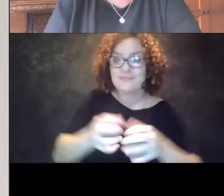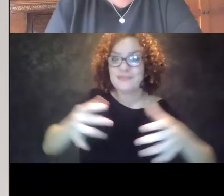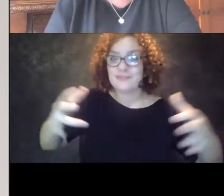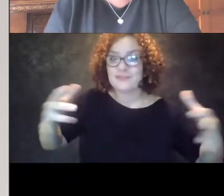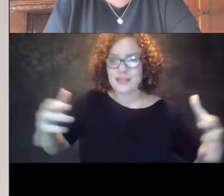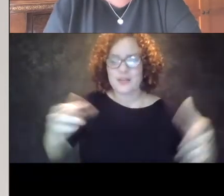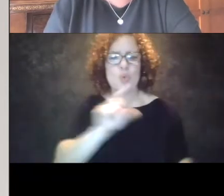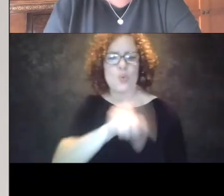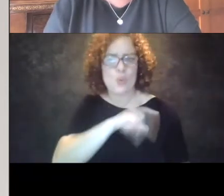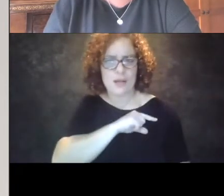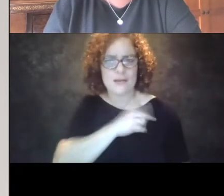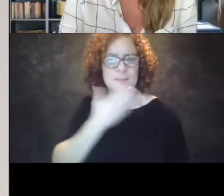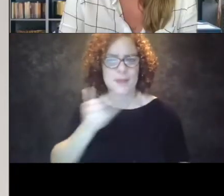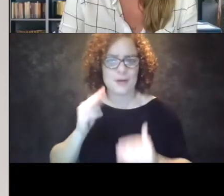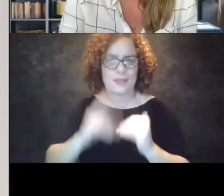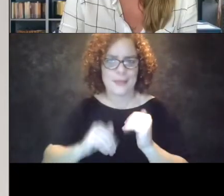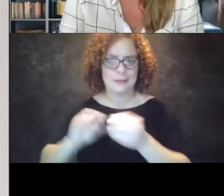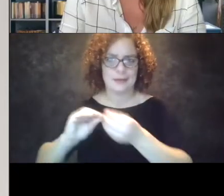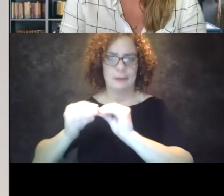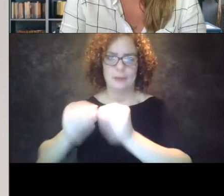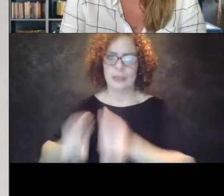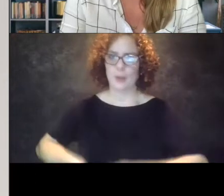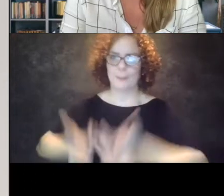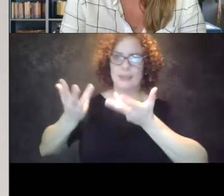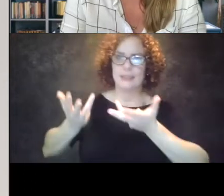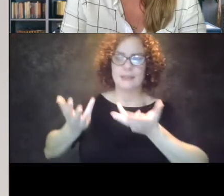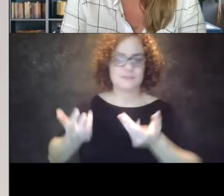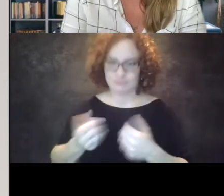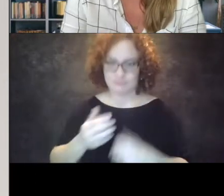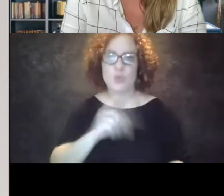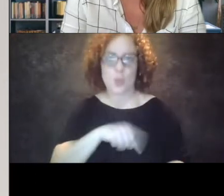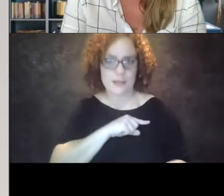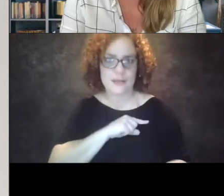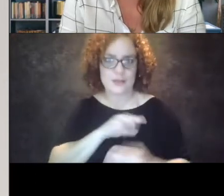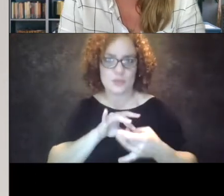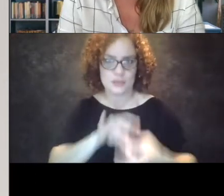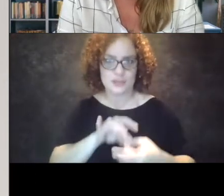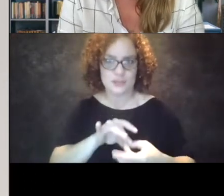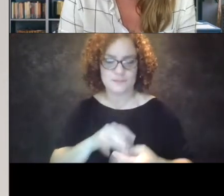Kayla Coburn: Yes, yes, definitely. And Jennifer I feel like your question goes with that how